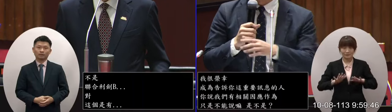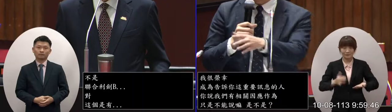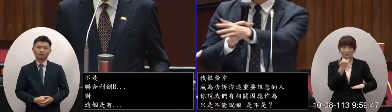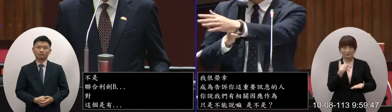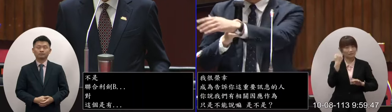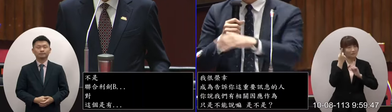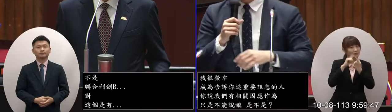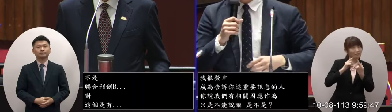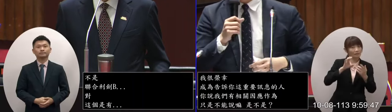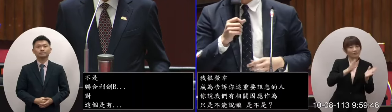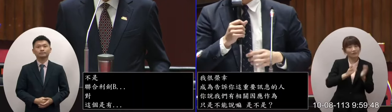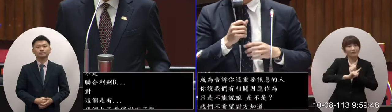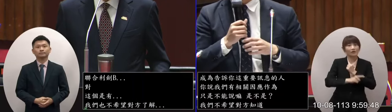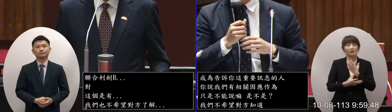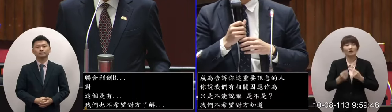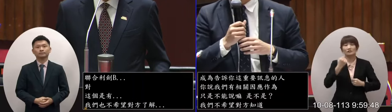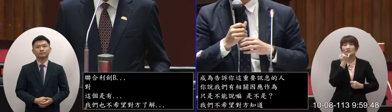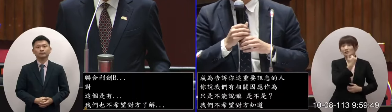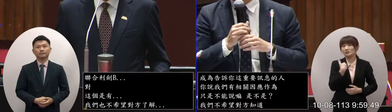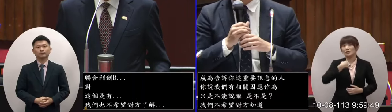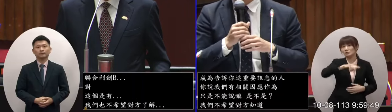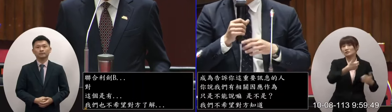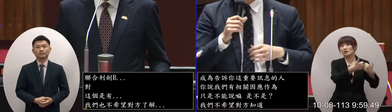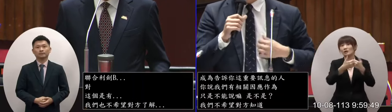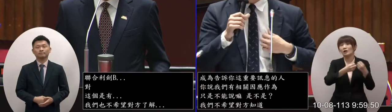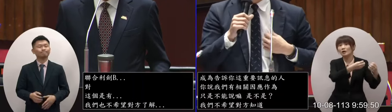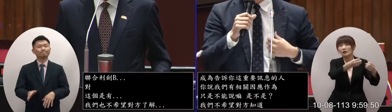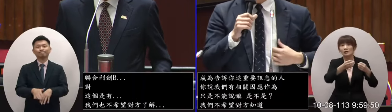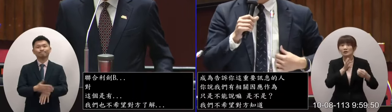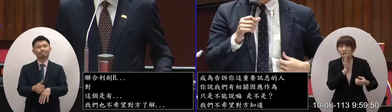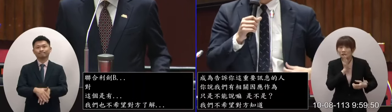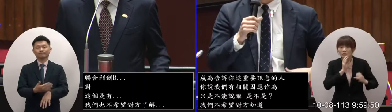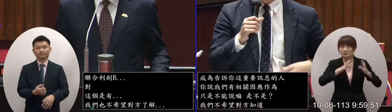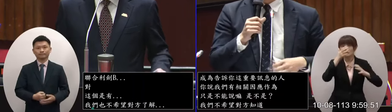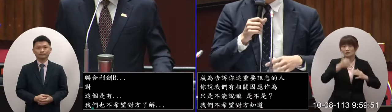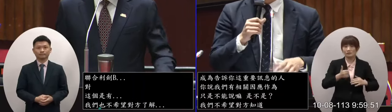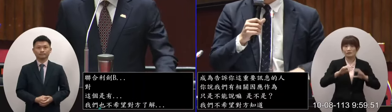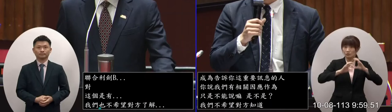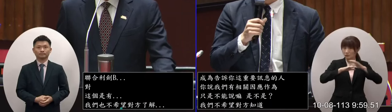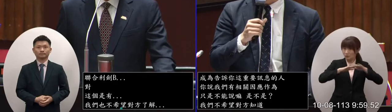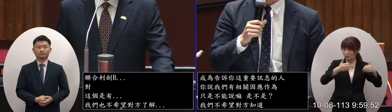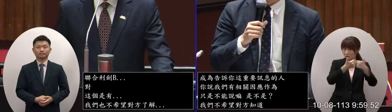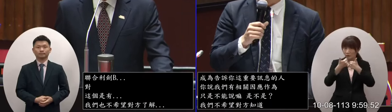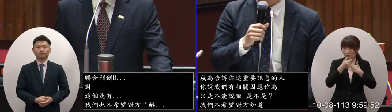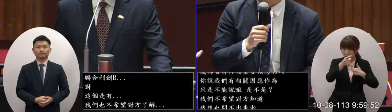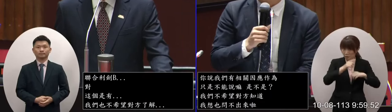You have to go to a meeting to discuss it. It’s also possible that the Presidential Palace will convene a national security meeting. You probably don’t know